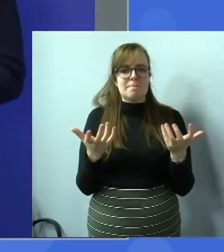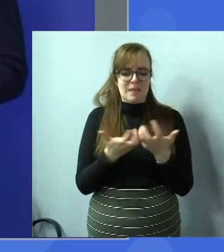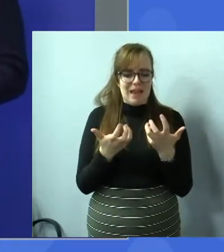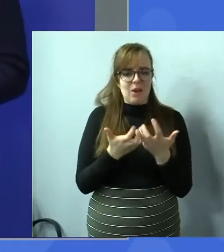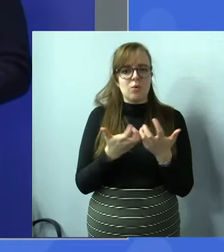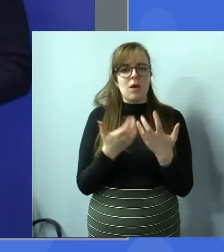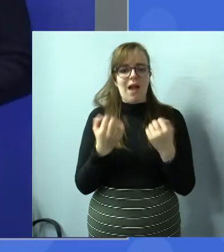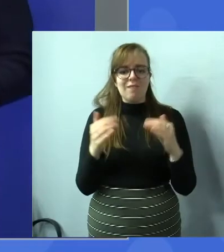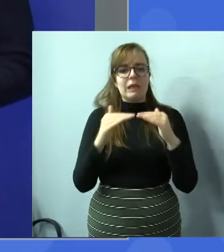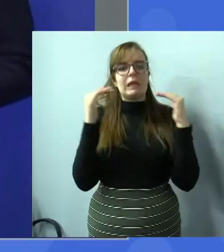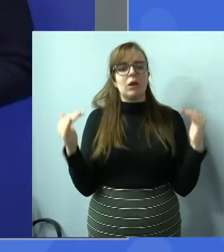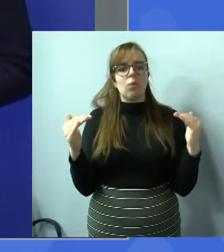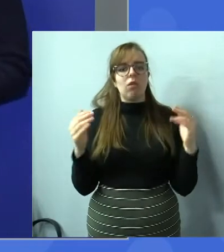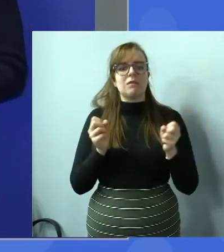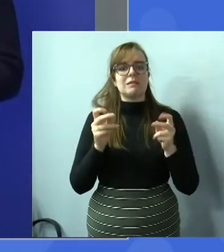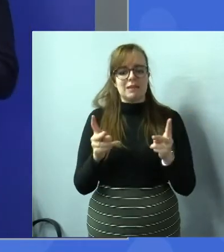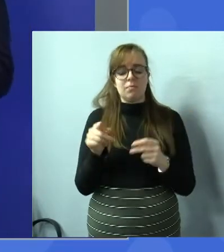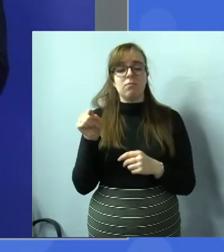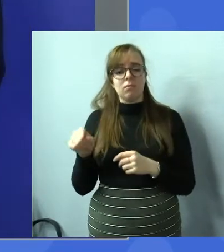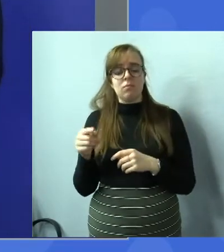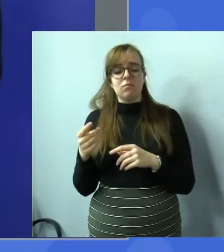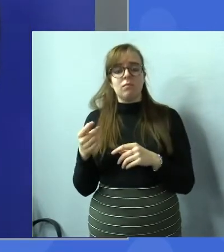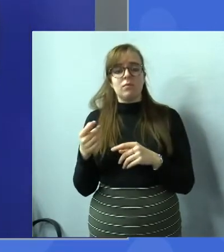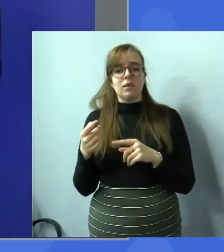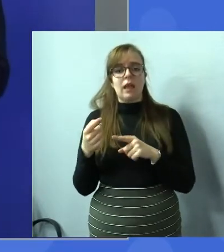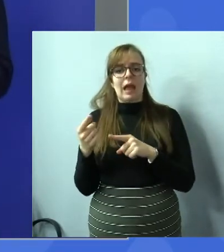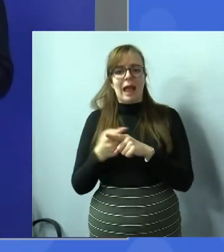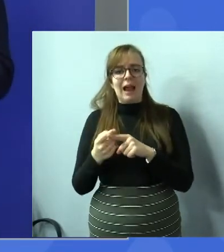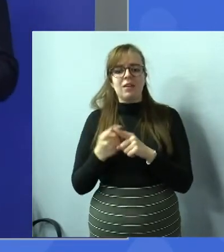of those entities England has has such a large population in